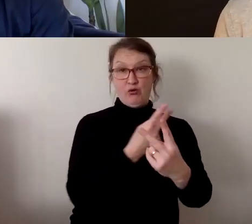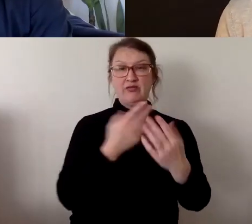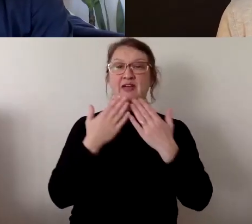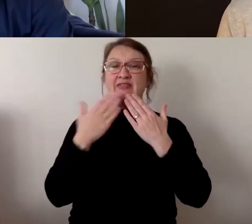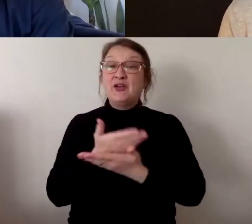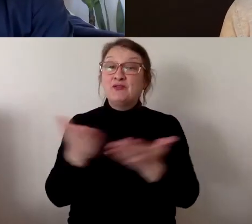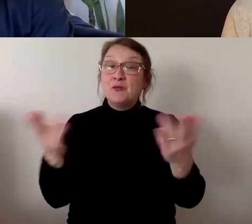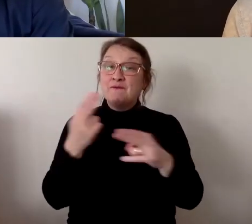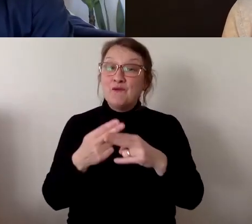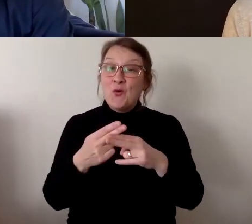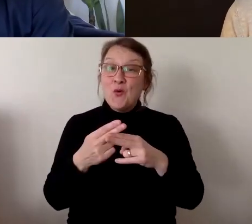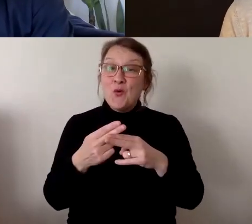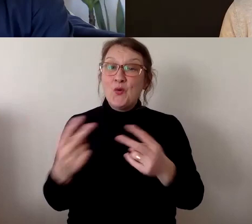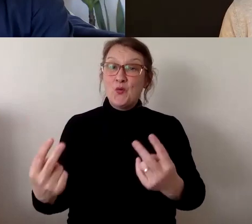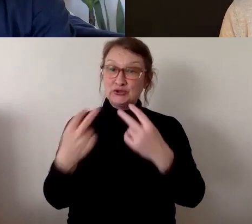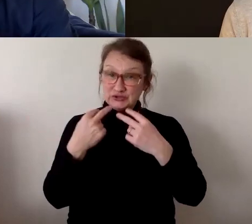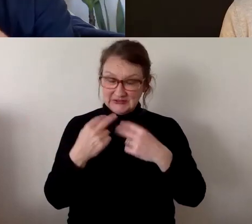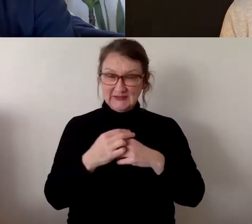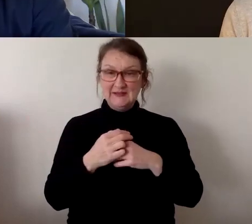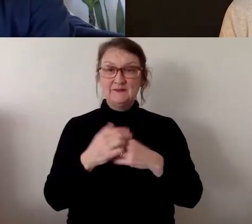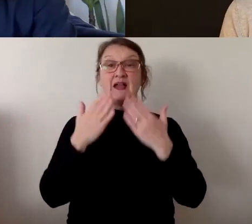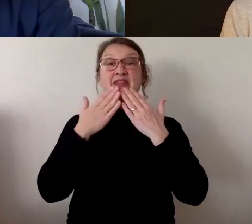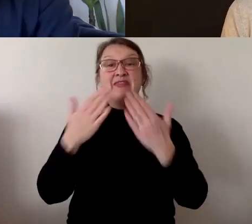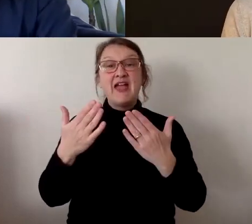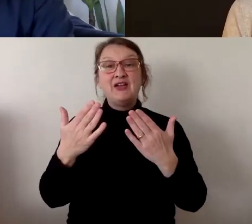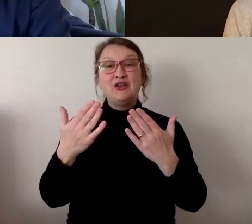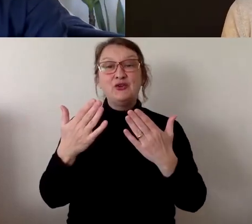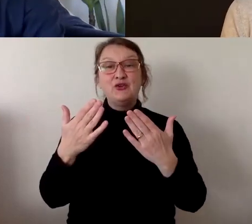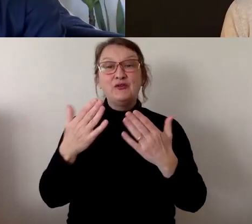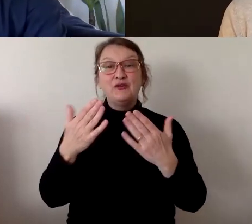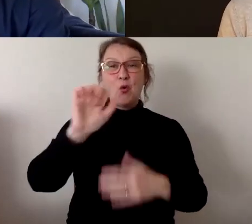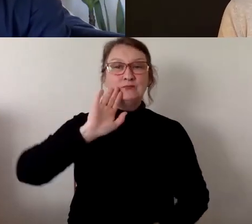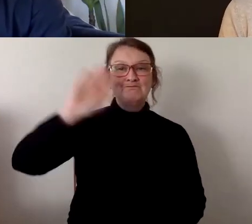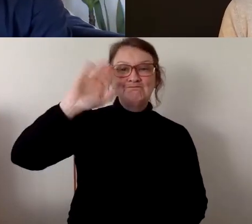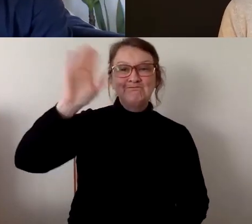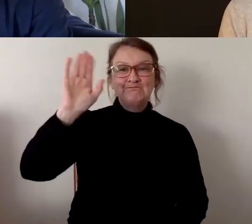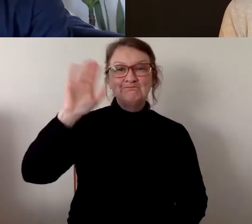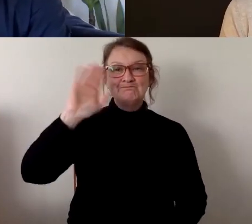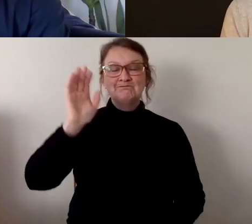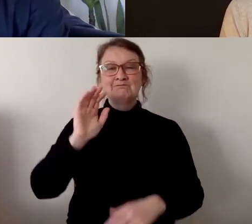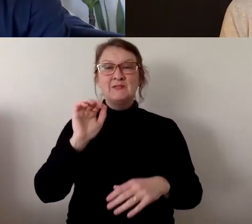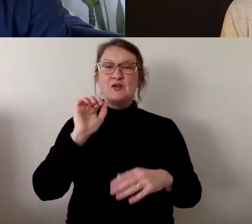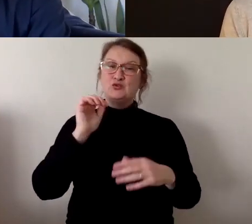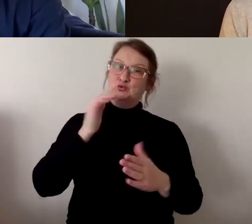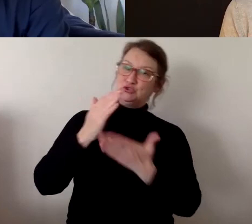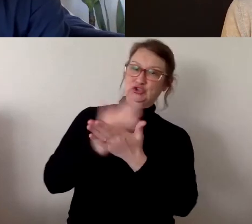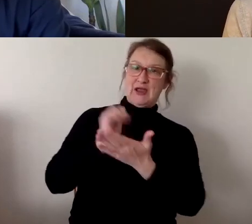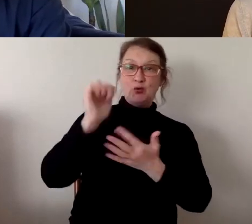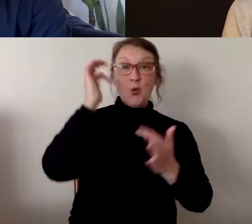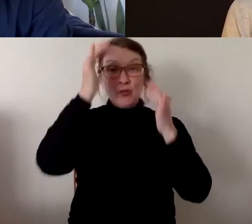Just to say a big thankyou for joining us for this session and sharing your thoughts and experiences with each other. Thank